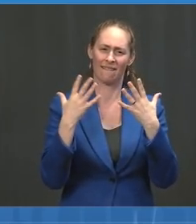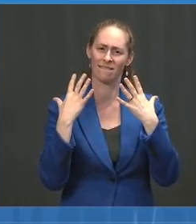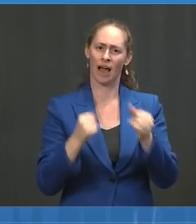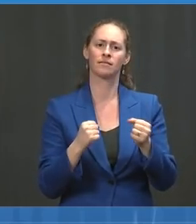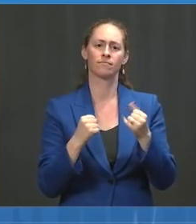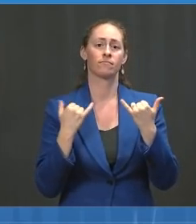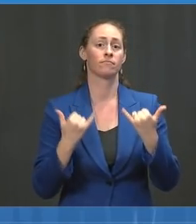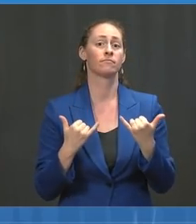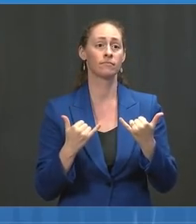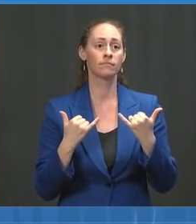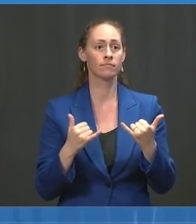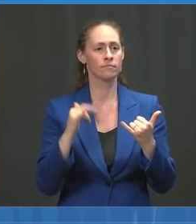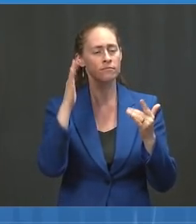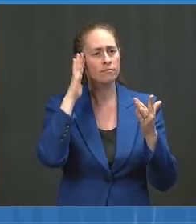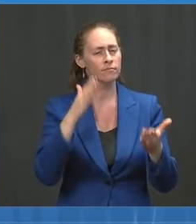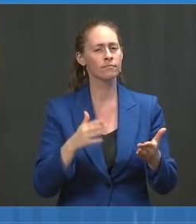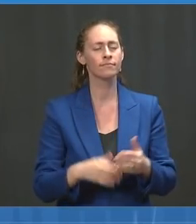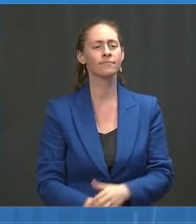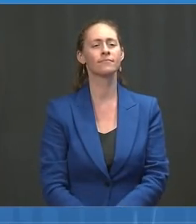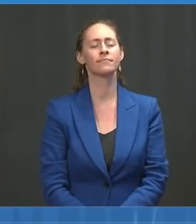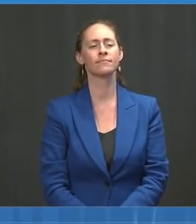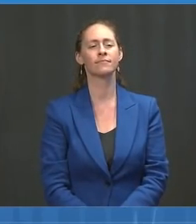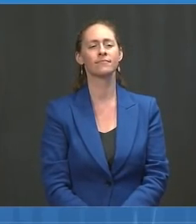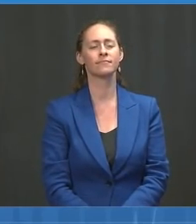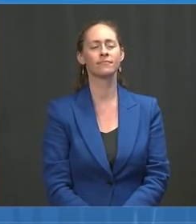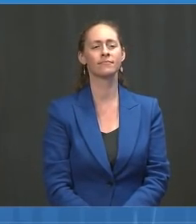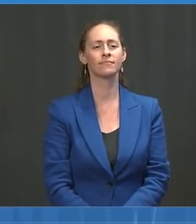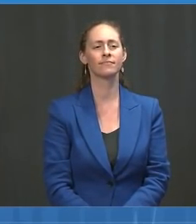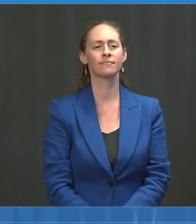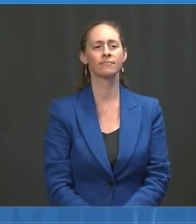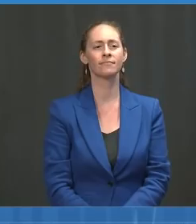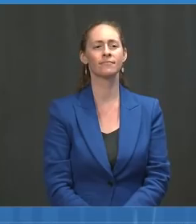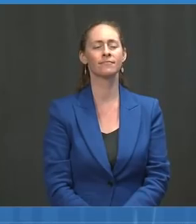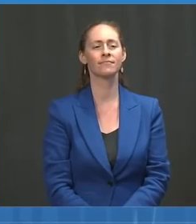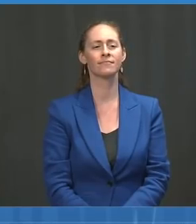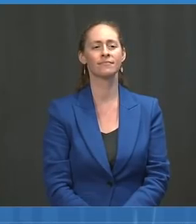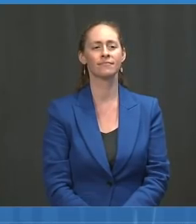now that has come out from Pfizer and the availability of other vaccines on EUA --